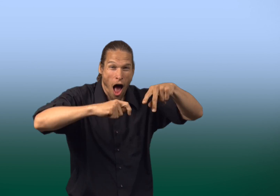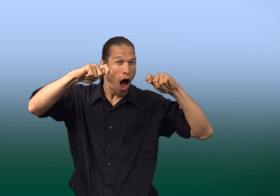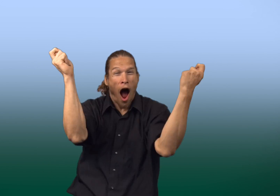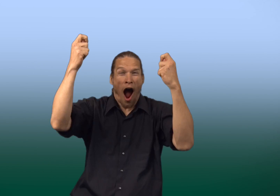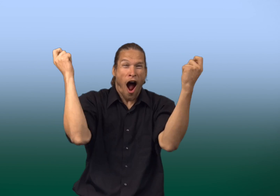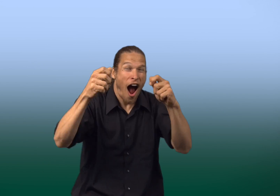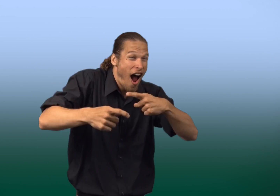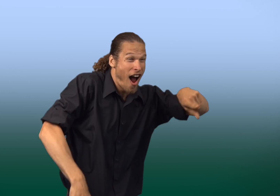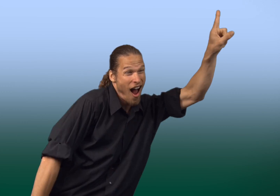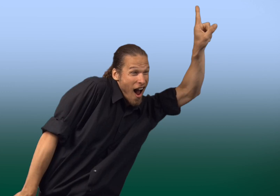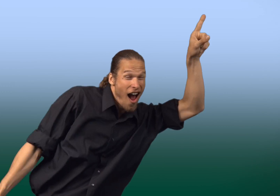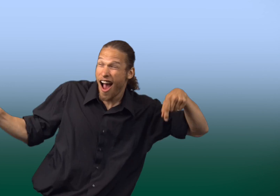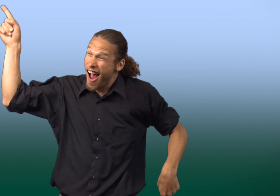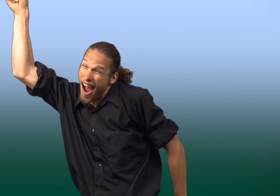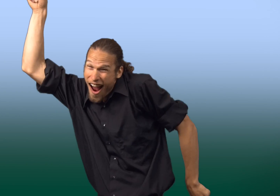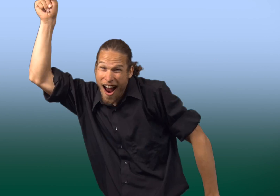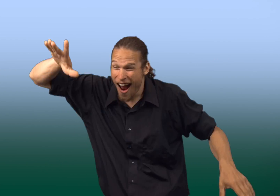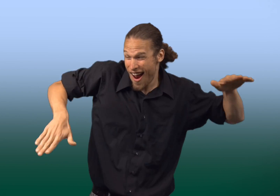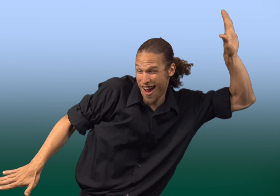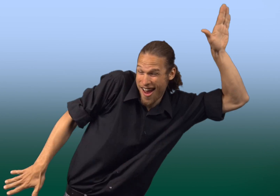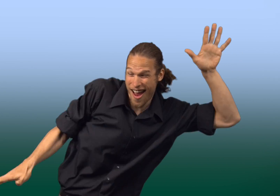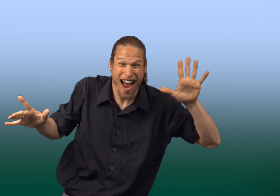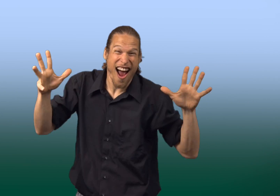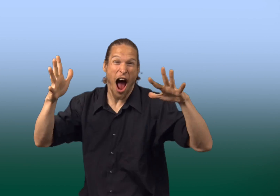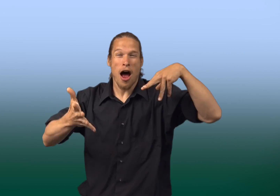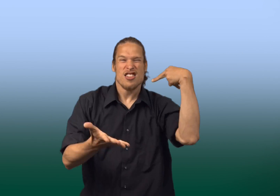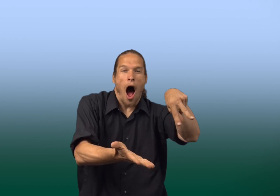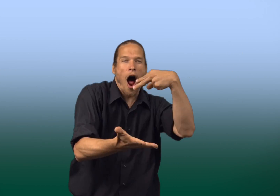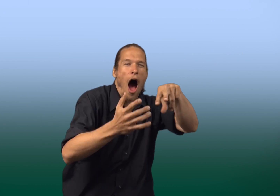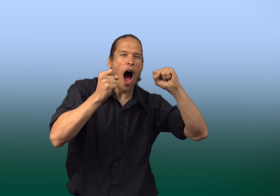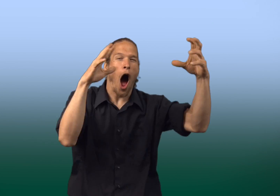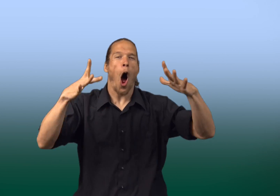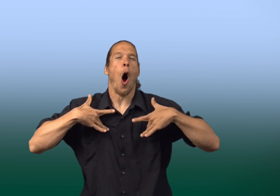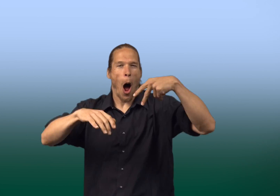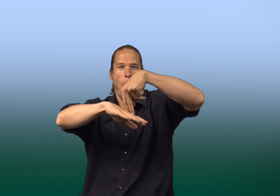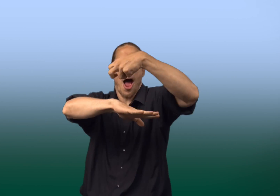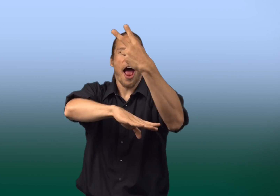The dog started to dance in celebration and he kept on dancing and dancing.